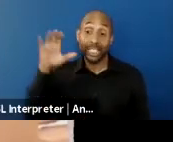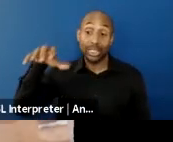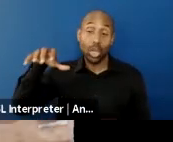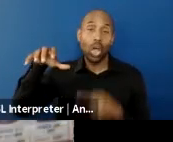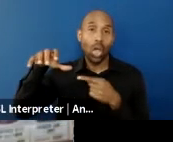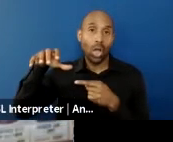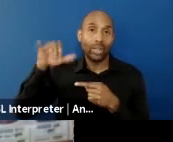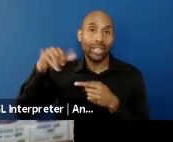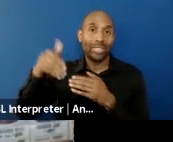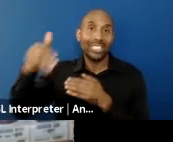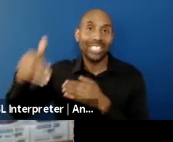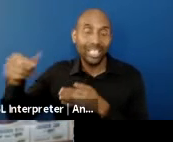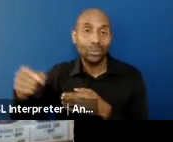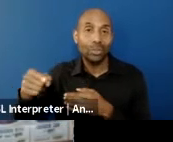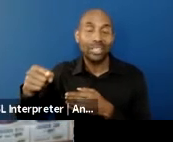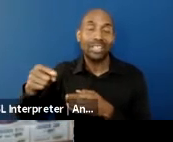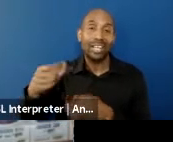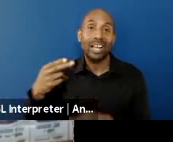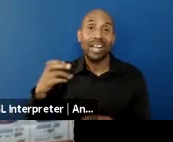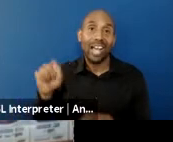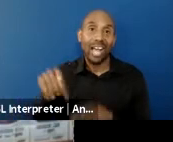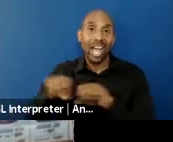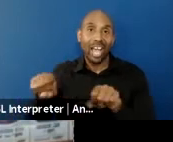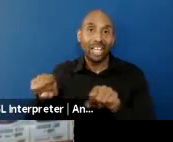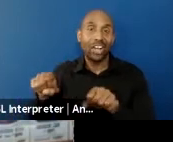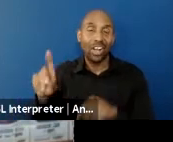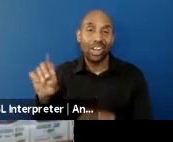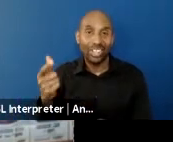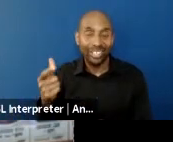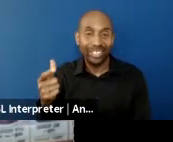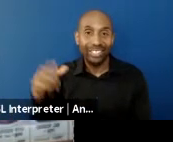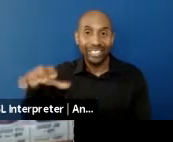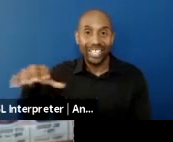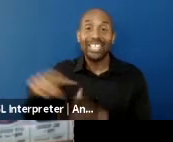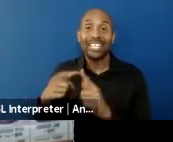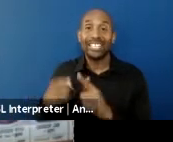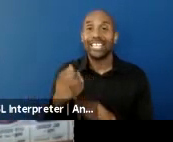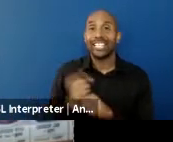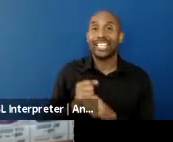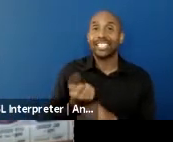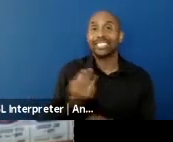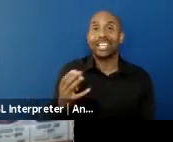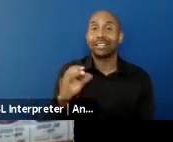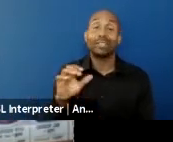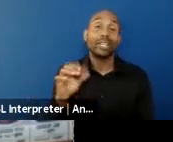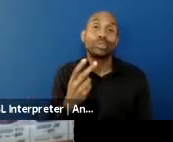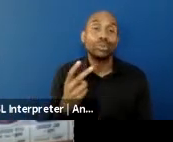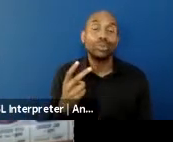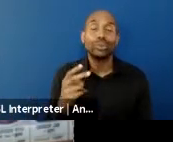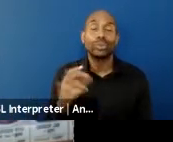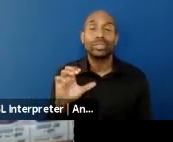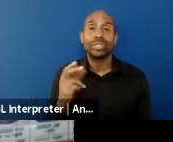Come back later in the day. It was a food oriented trip. smell the roasted nuts.